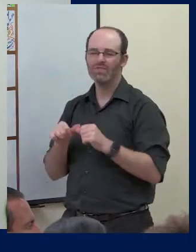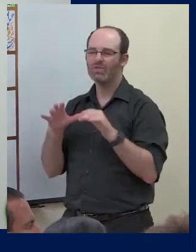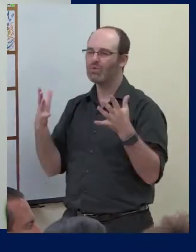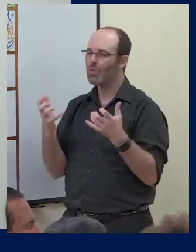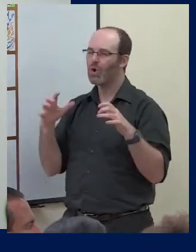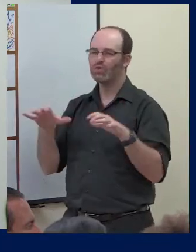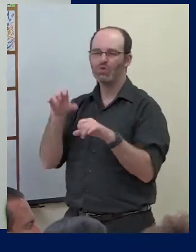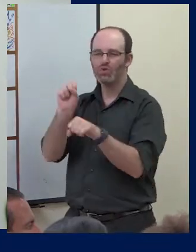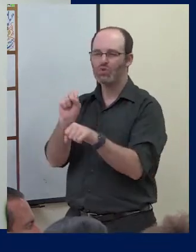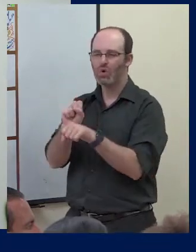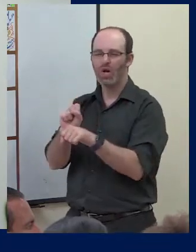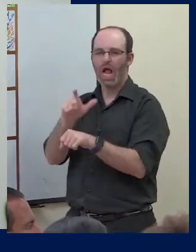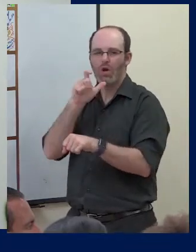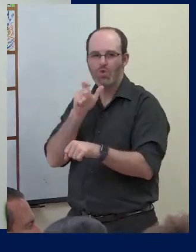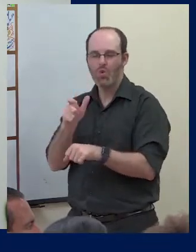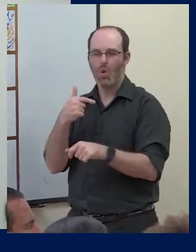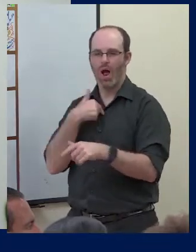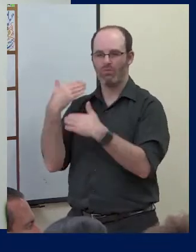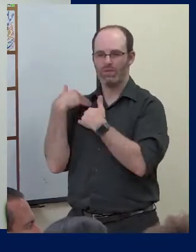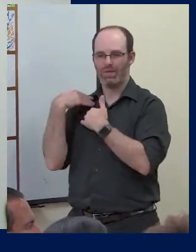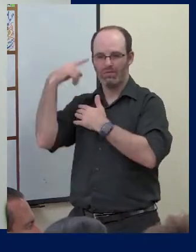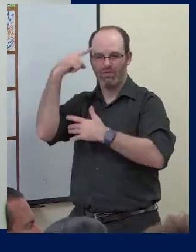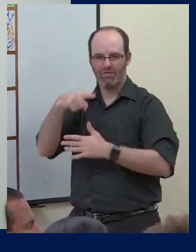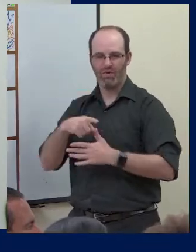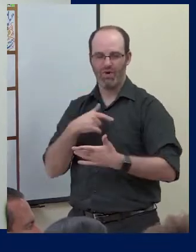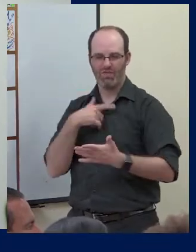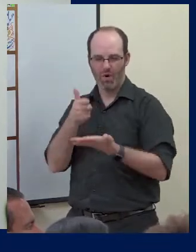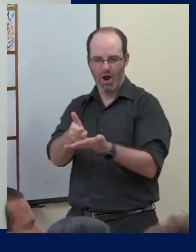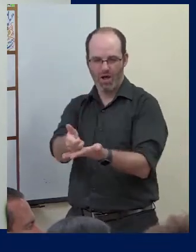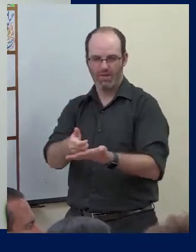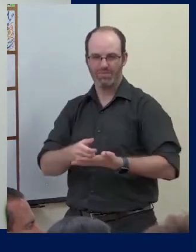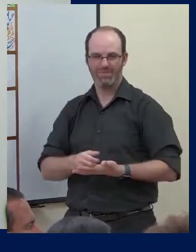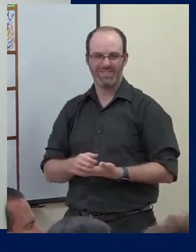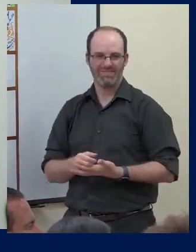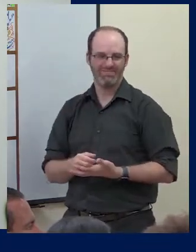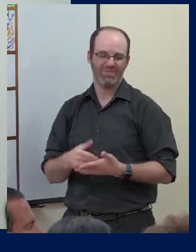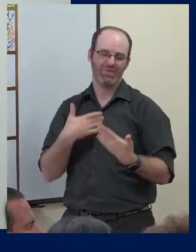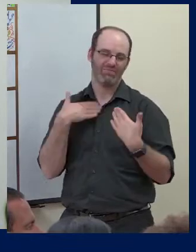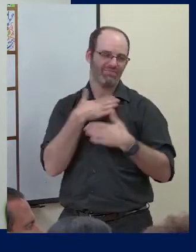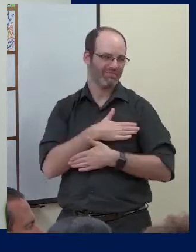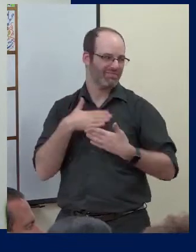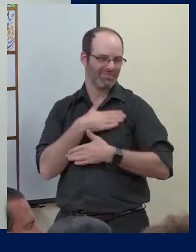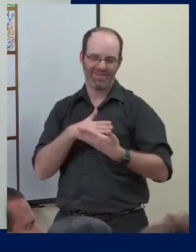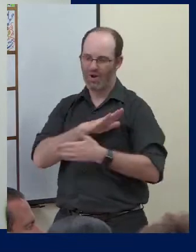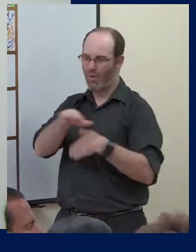to for getting it done. So again, my appreciation to all of you.